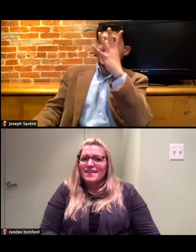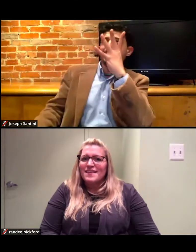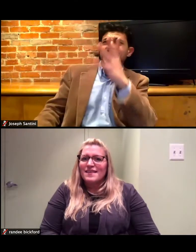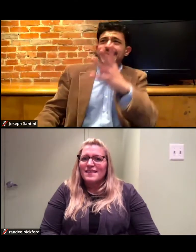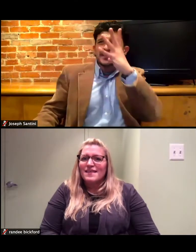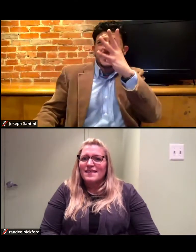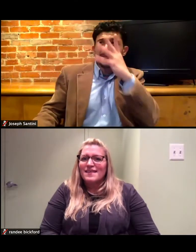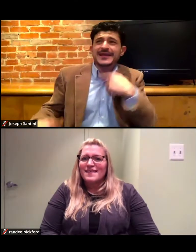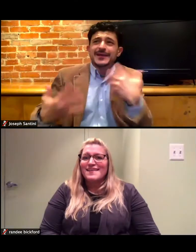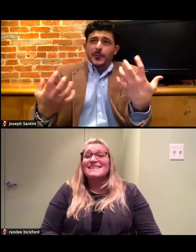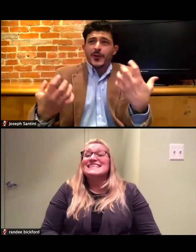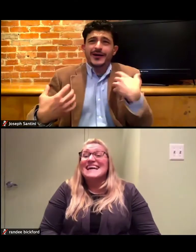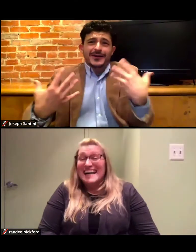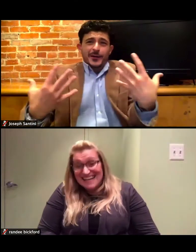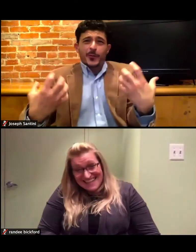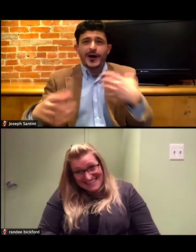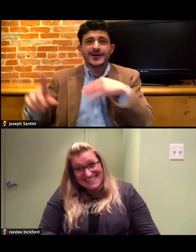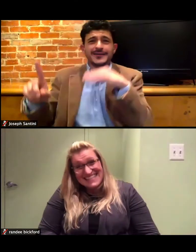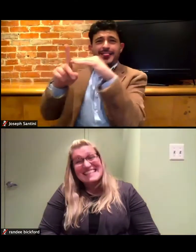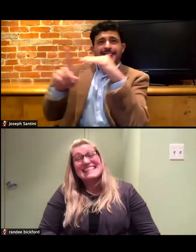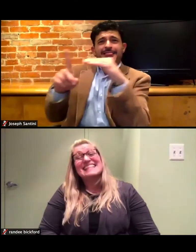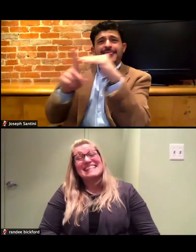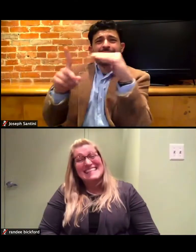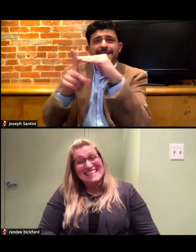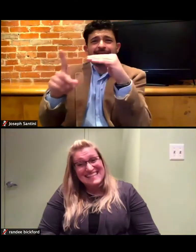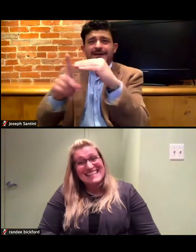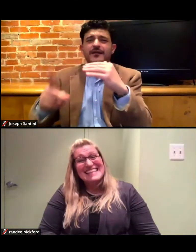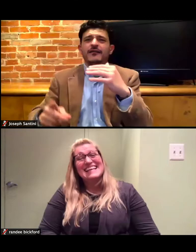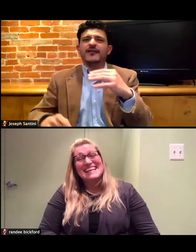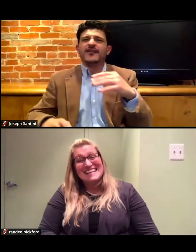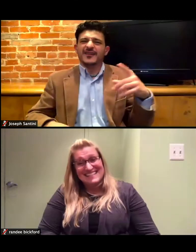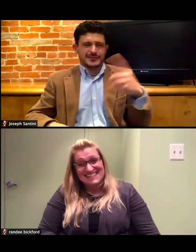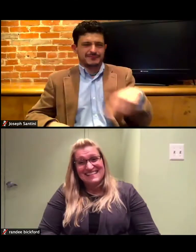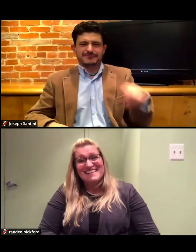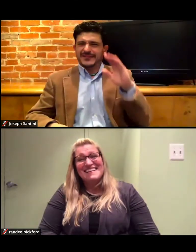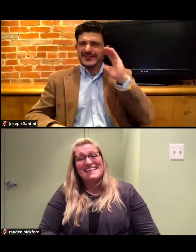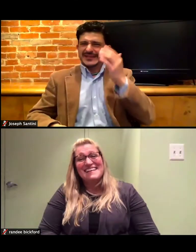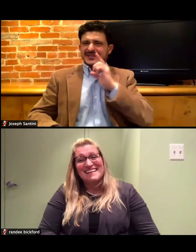I see children sometimes going to the store with their parents wanting everything